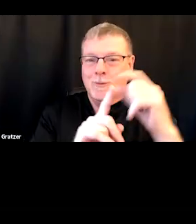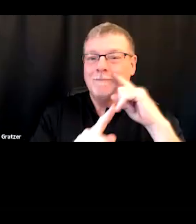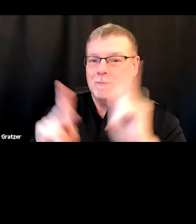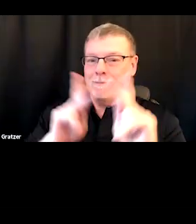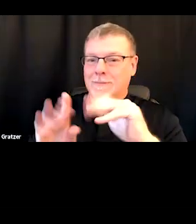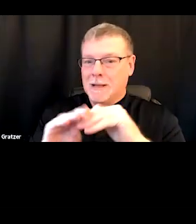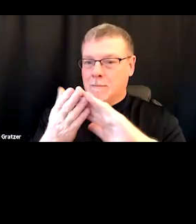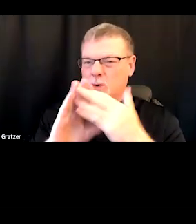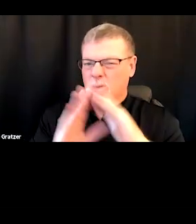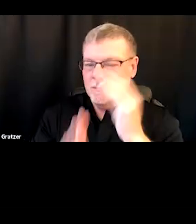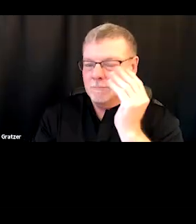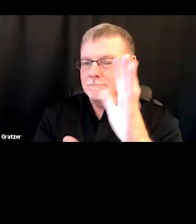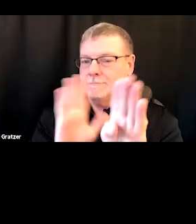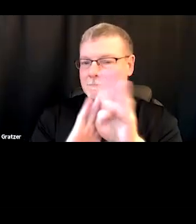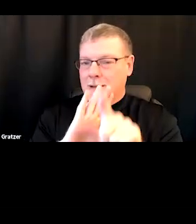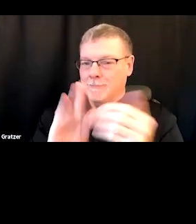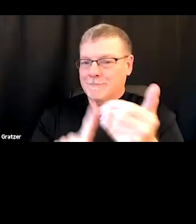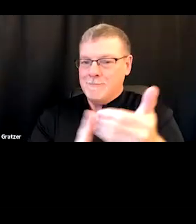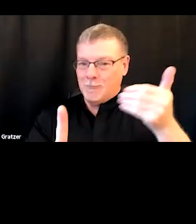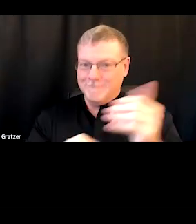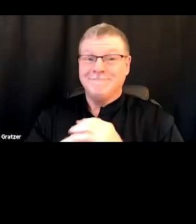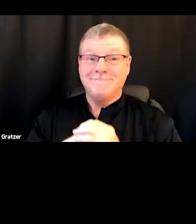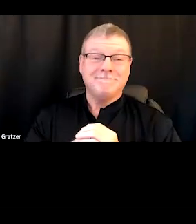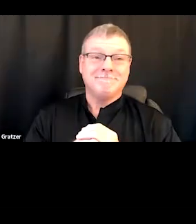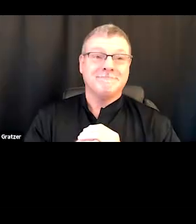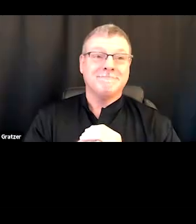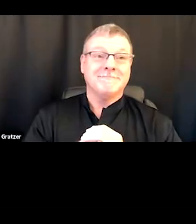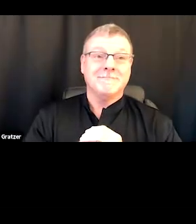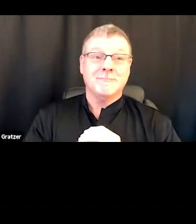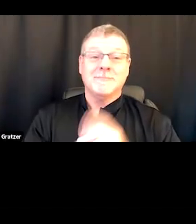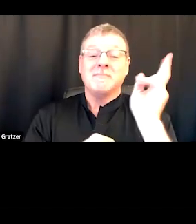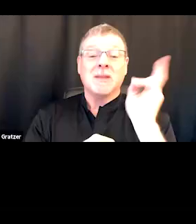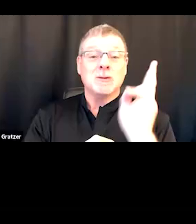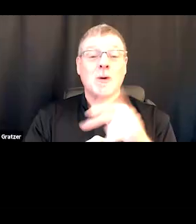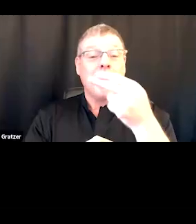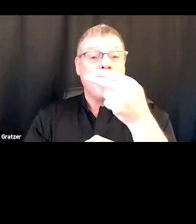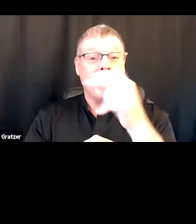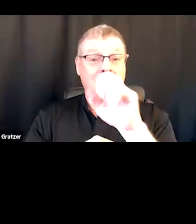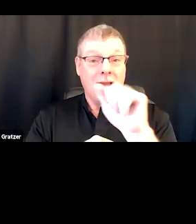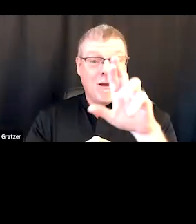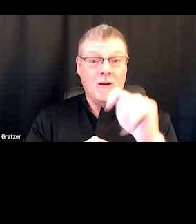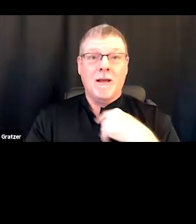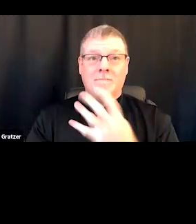So I just wanted to provide that knowledge as well. So historically, HEART has consisted of four programs.